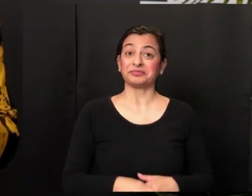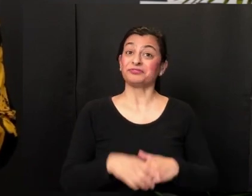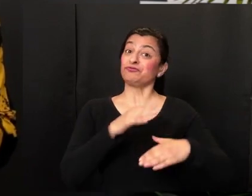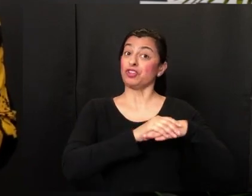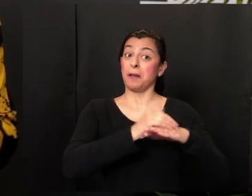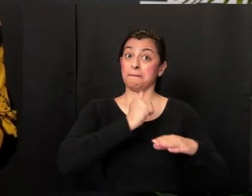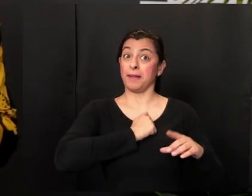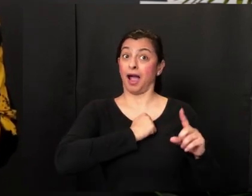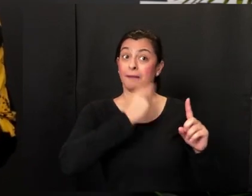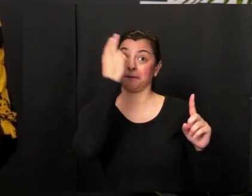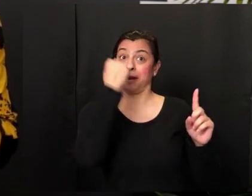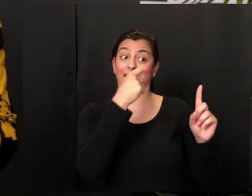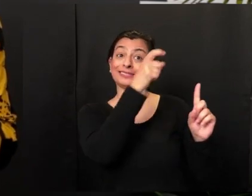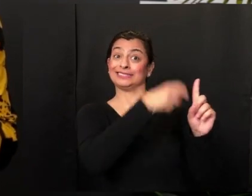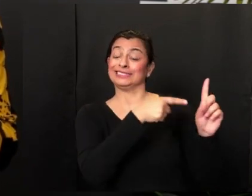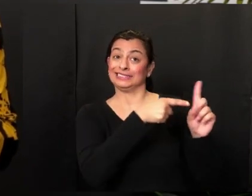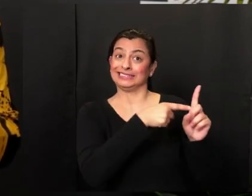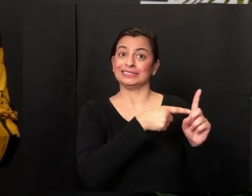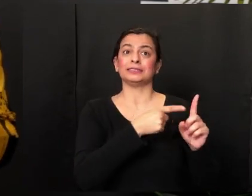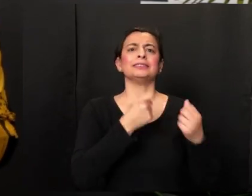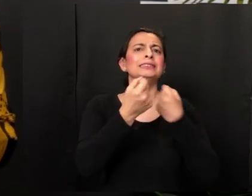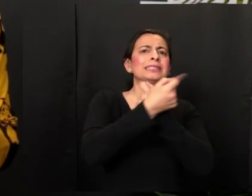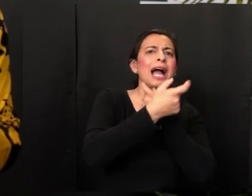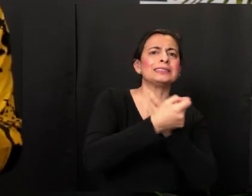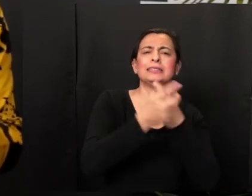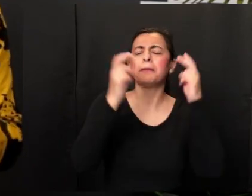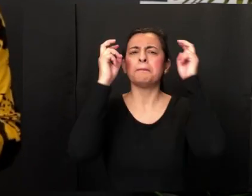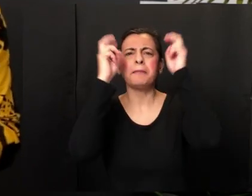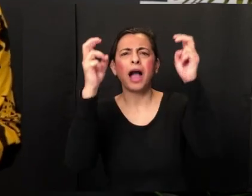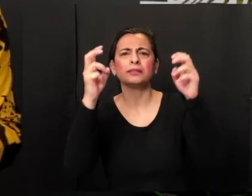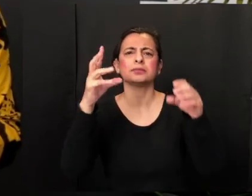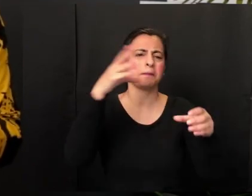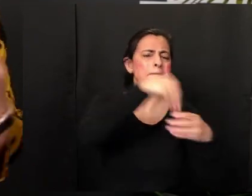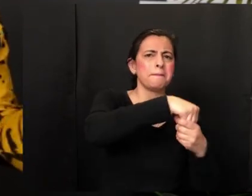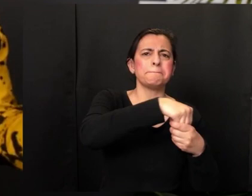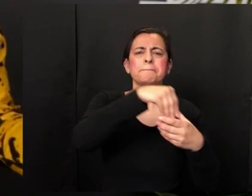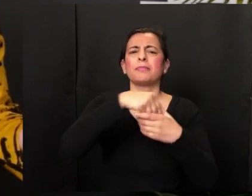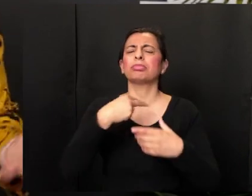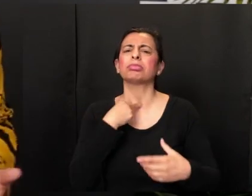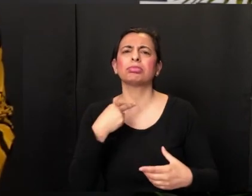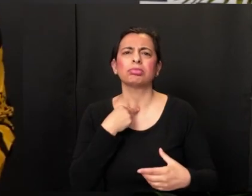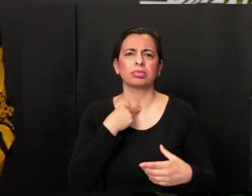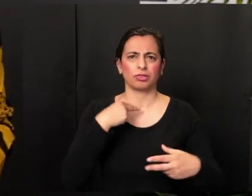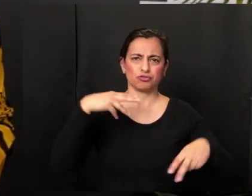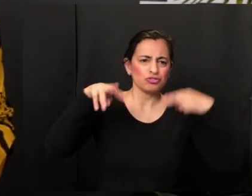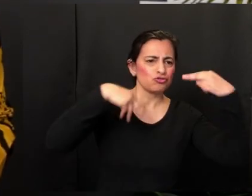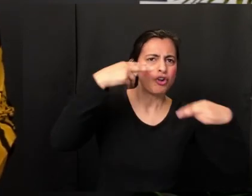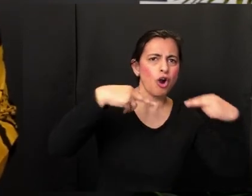who is often refused access into restaurants or shops because he has a guide dog.